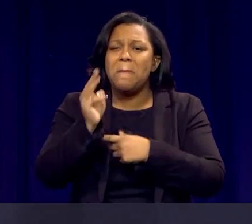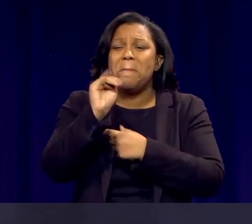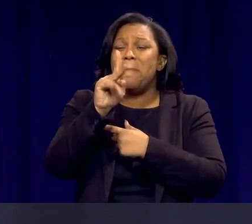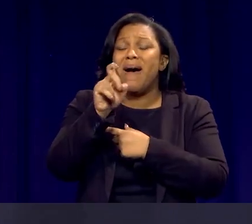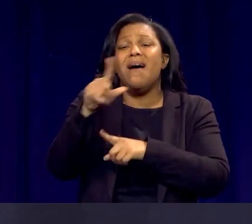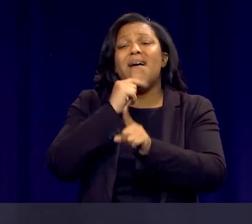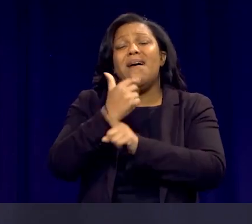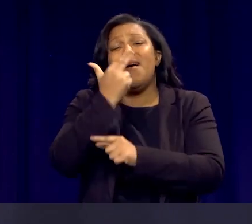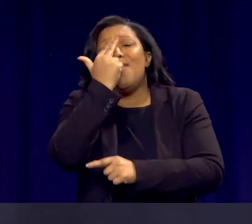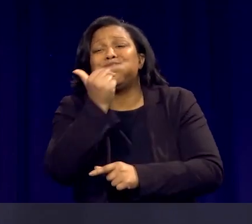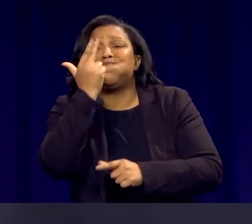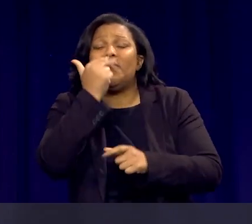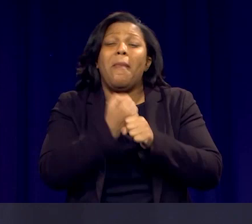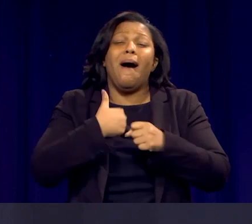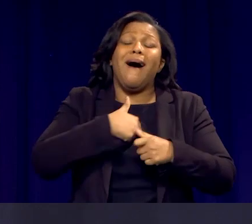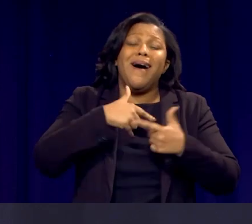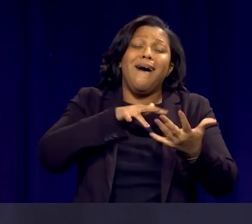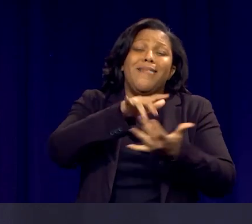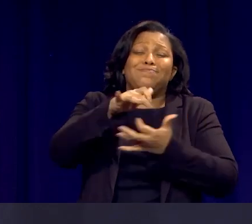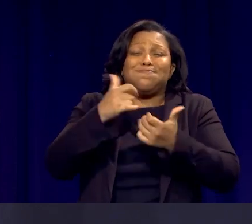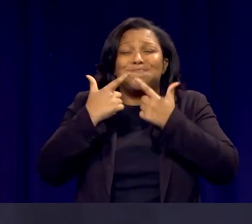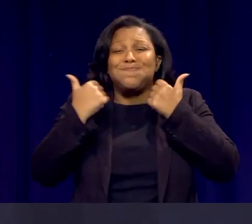He was always happy to be, you know,